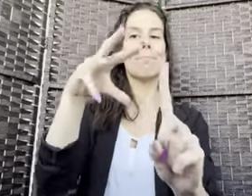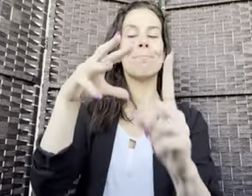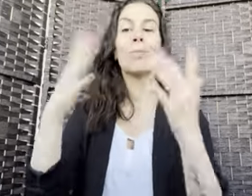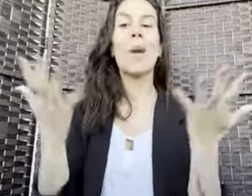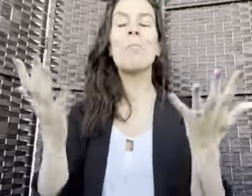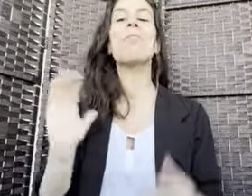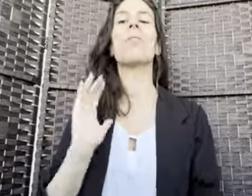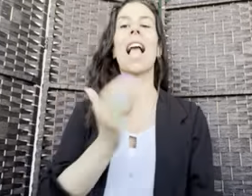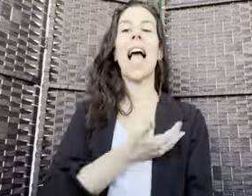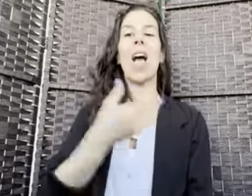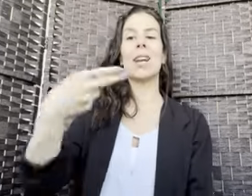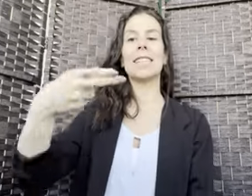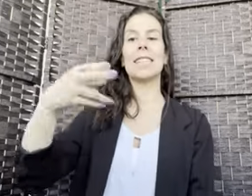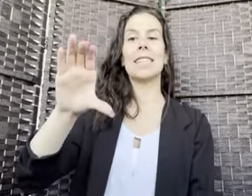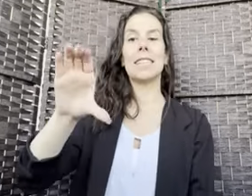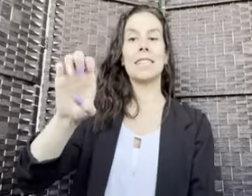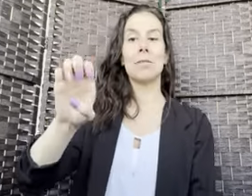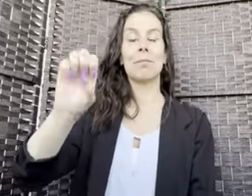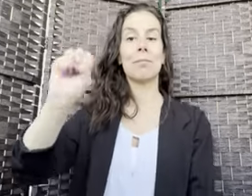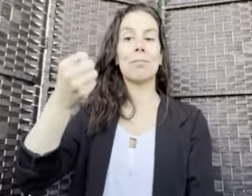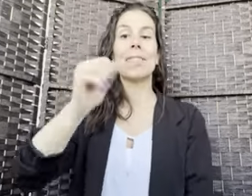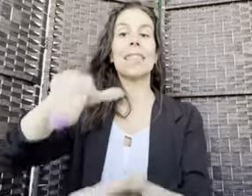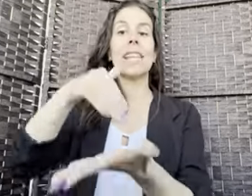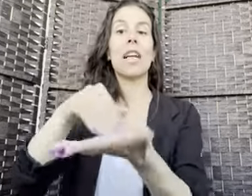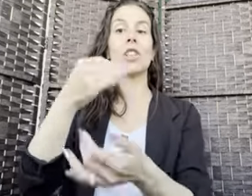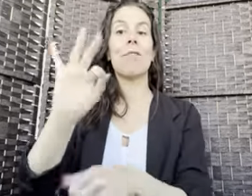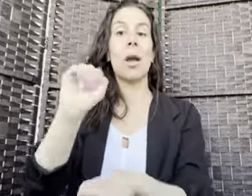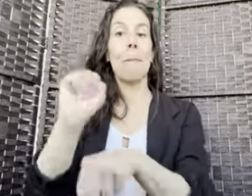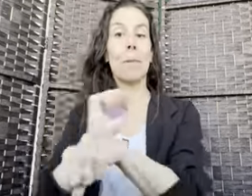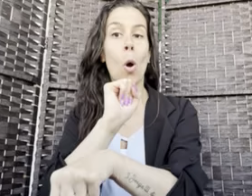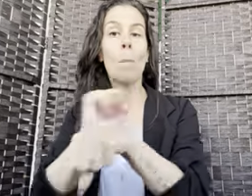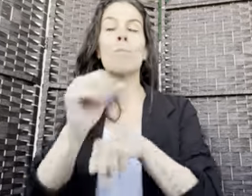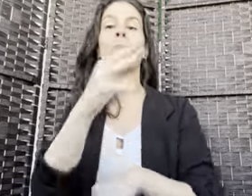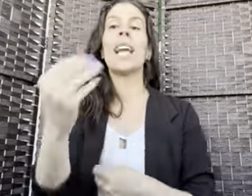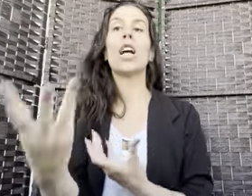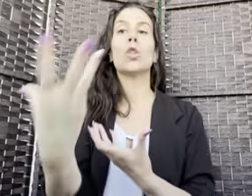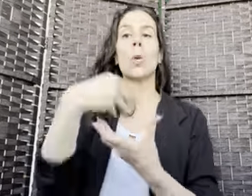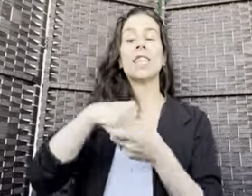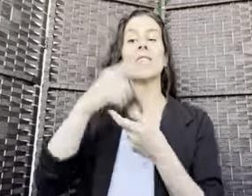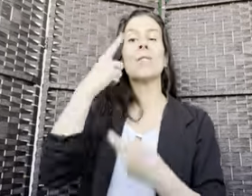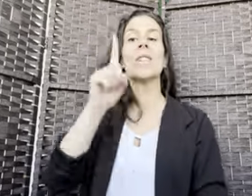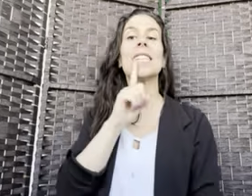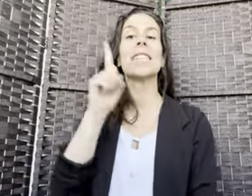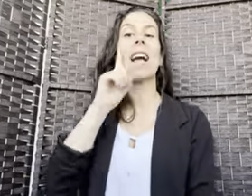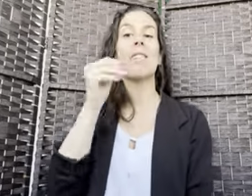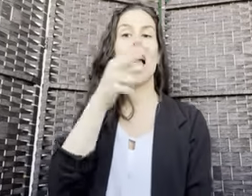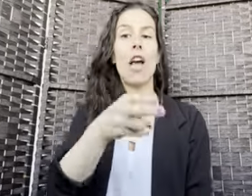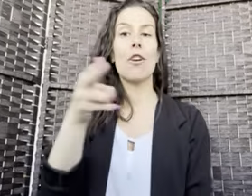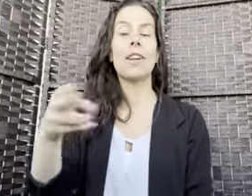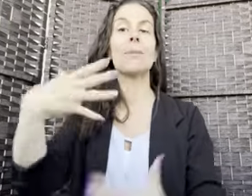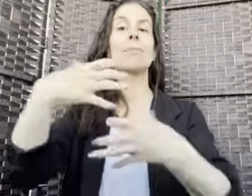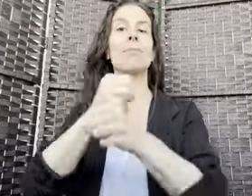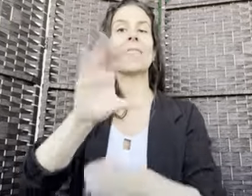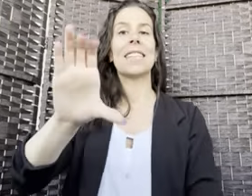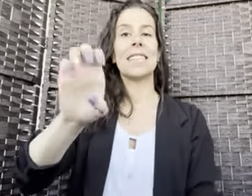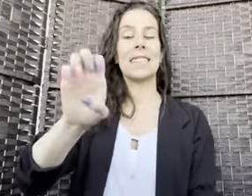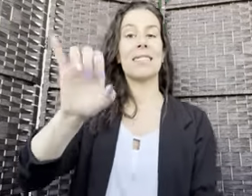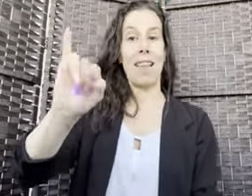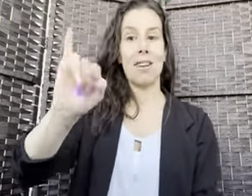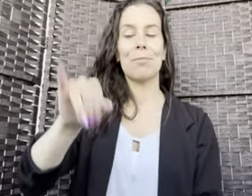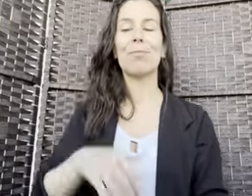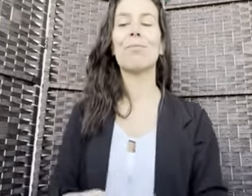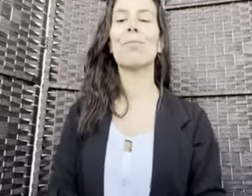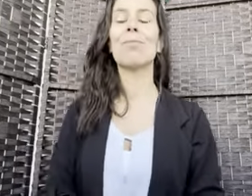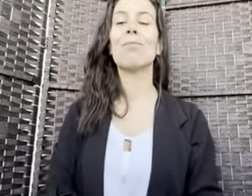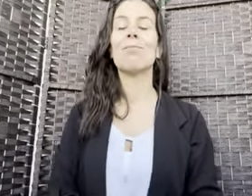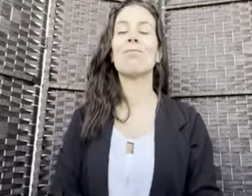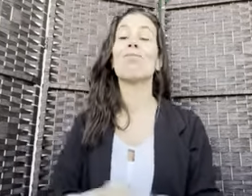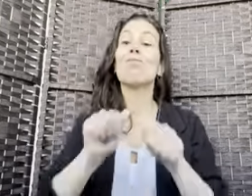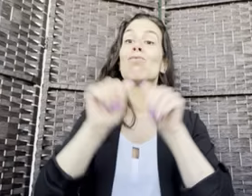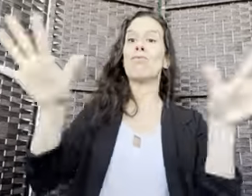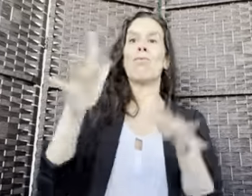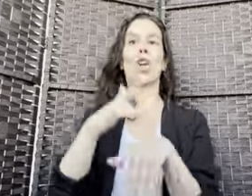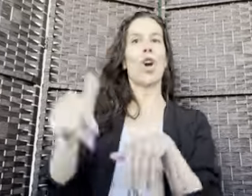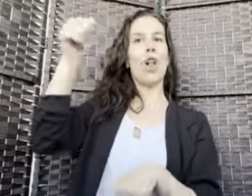highlight HCE’s Center for Employment and Inclusion for the Deaf and Hard of Hearing (CEI).